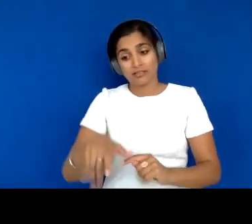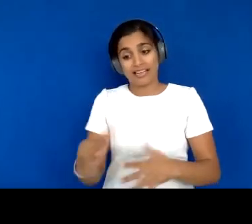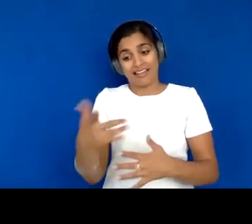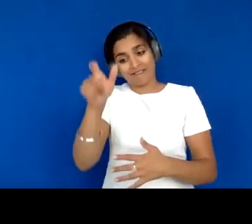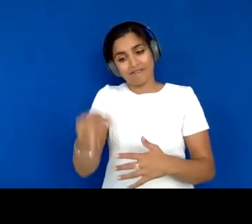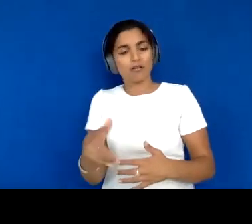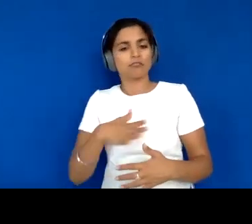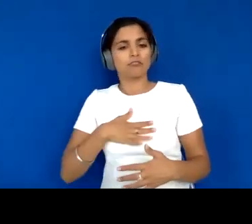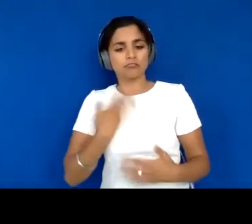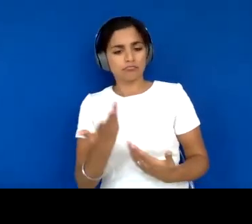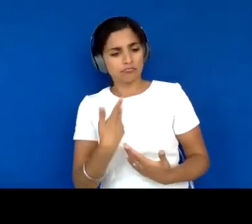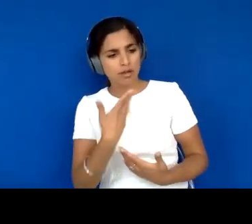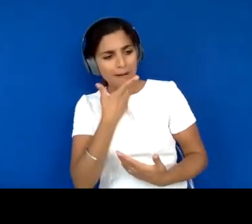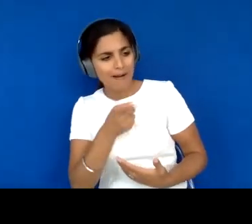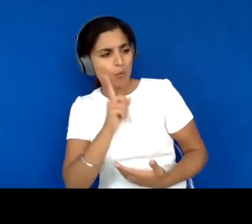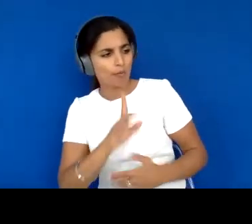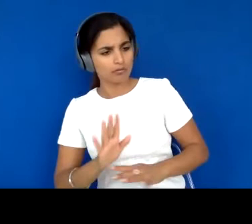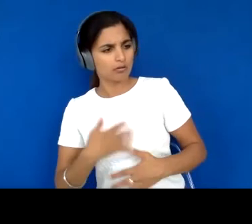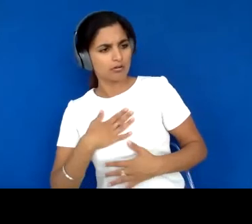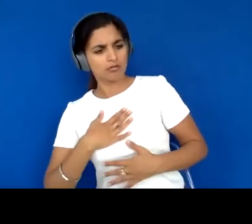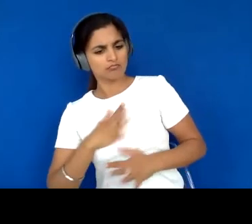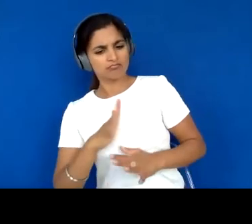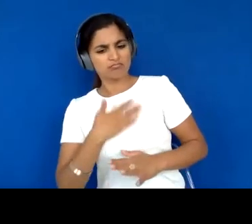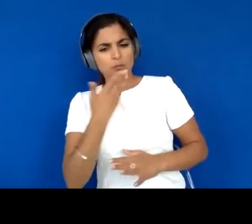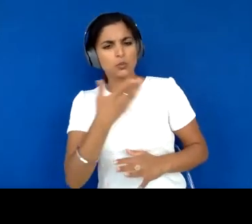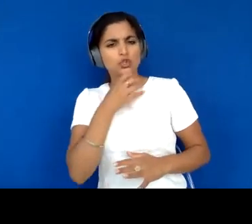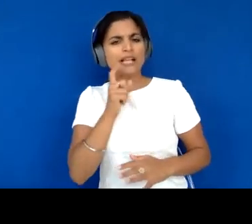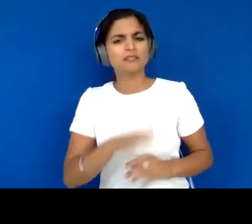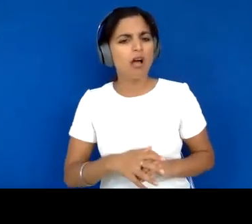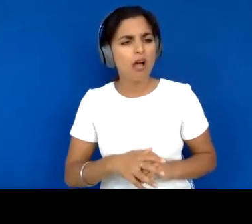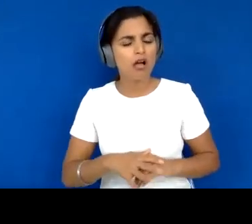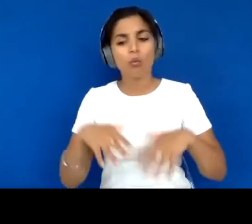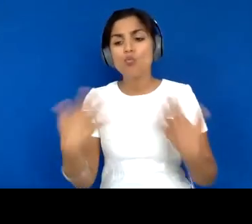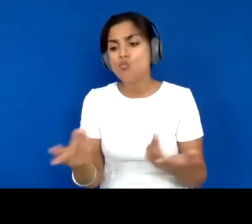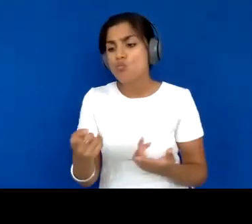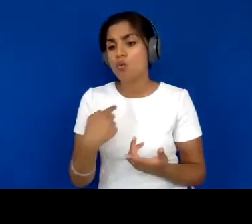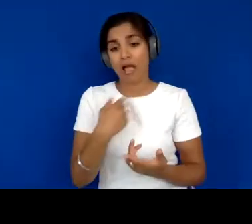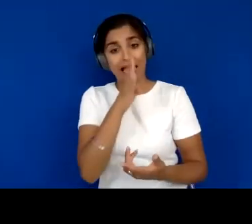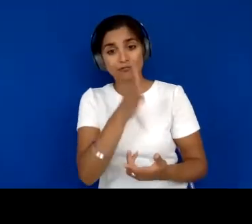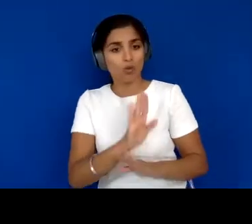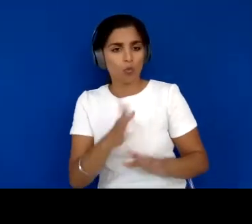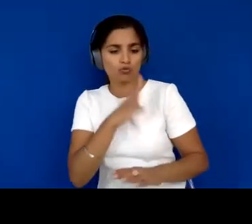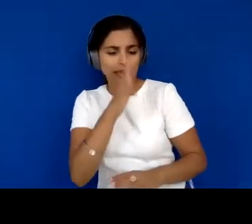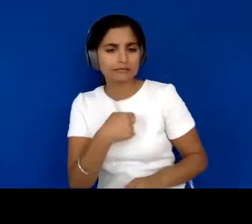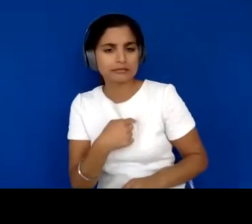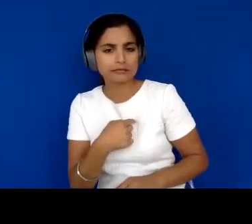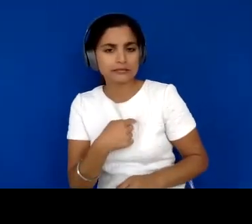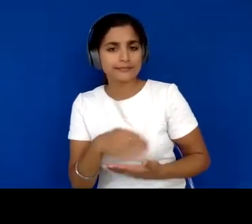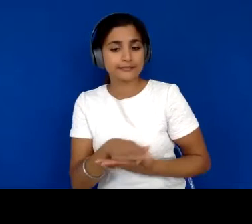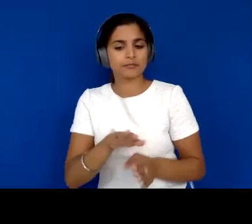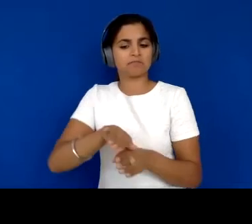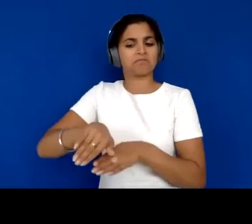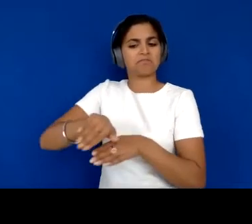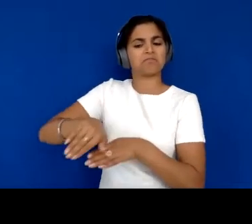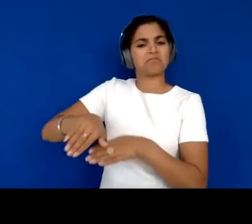and or heterosexuality forcing them to be materially and symbolically produced